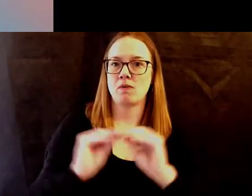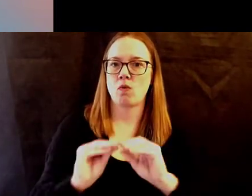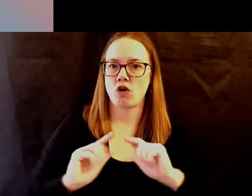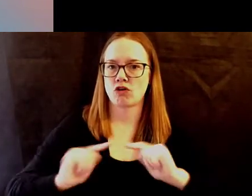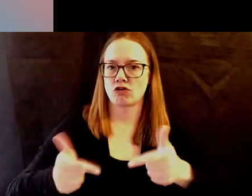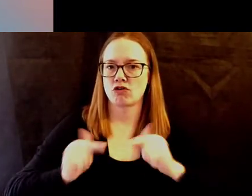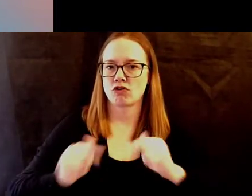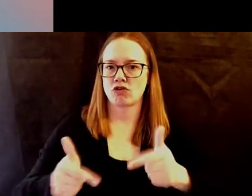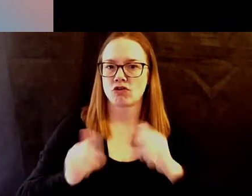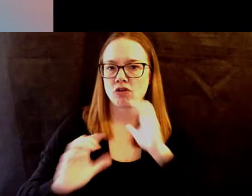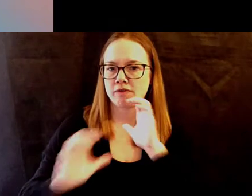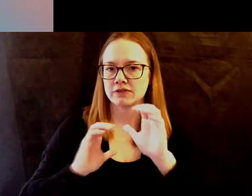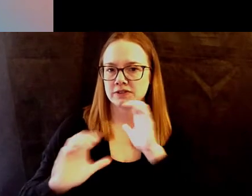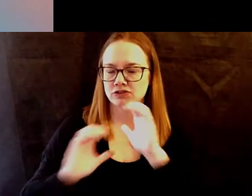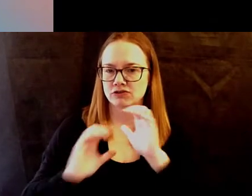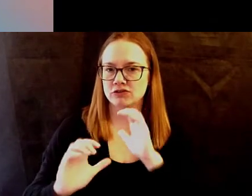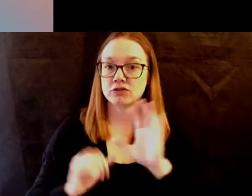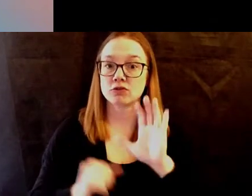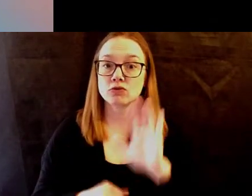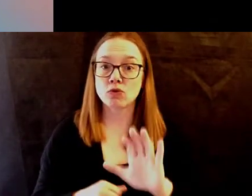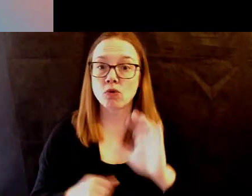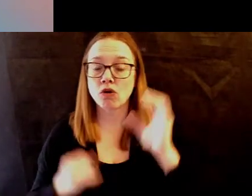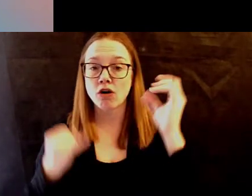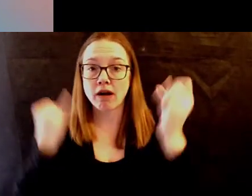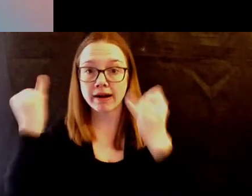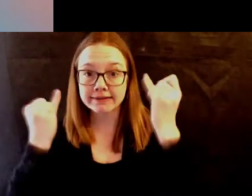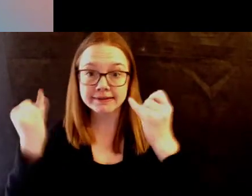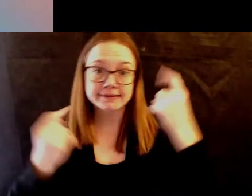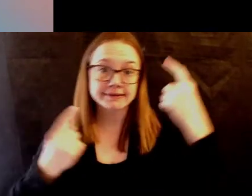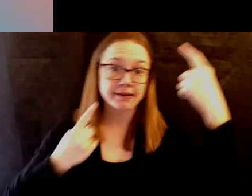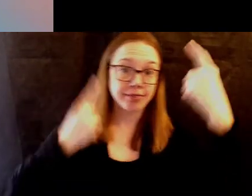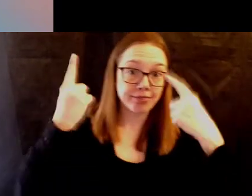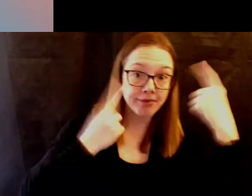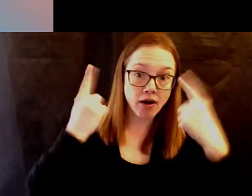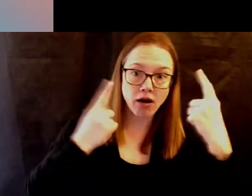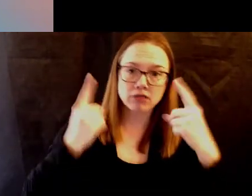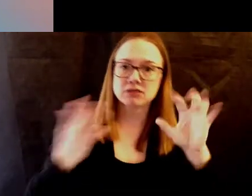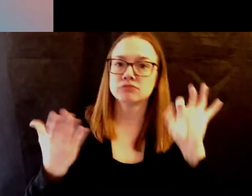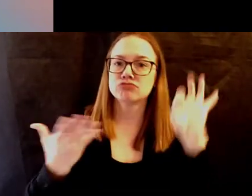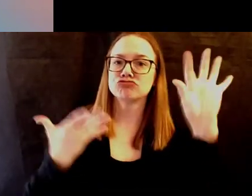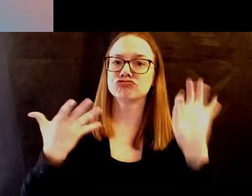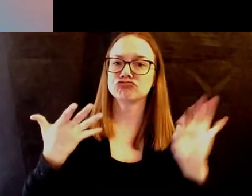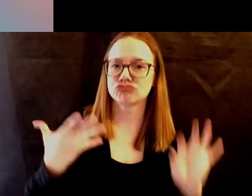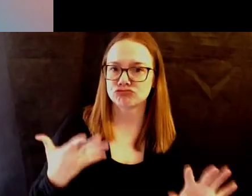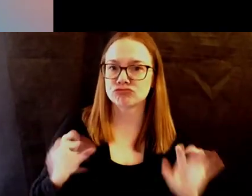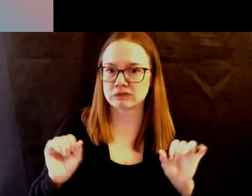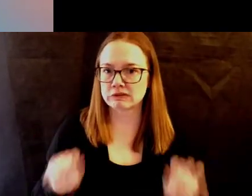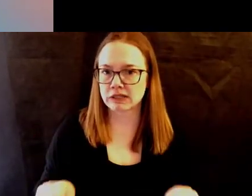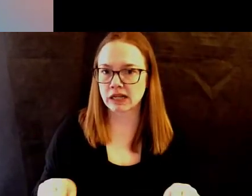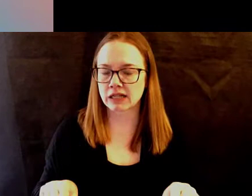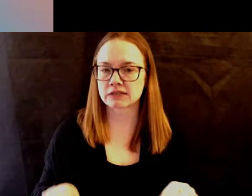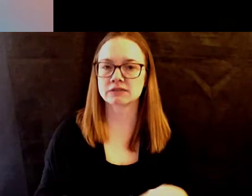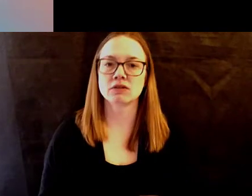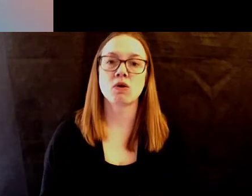with questions or thoughts. And, Katie, hopefully you and I can sort of just have a discussion about these, where